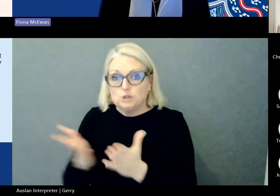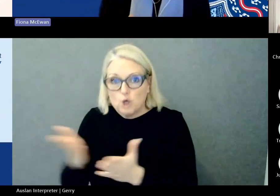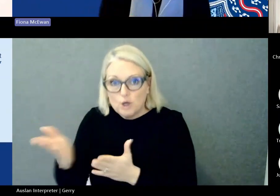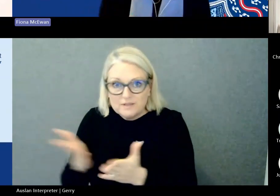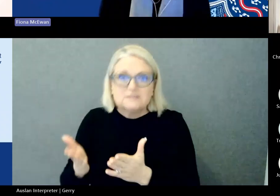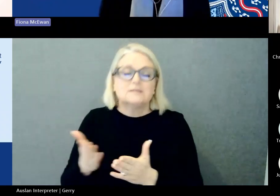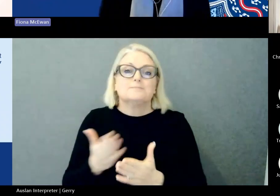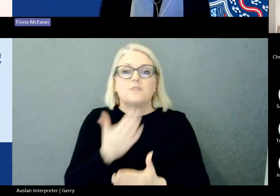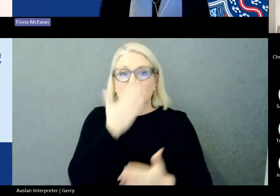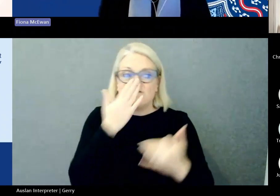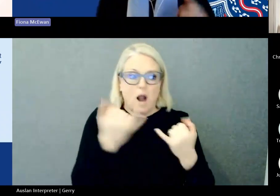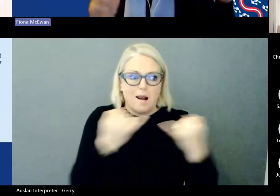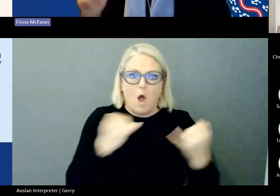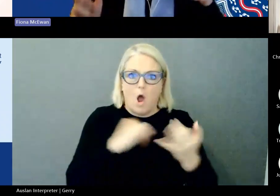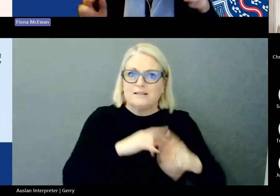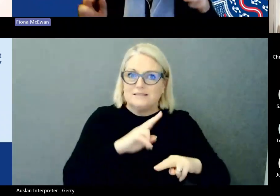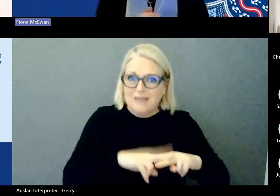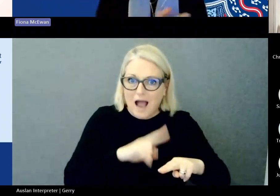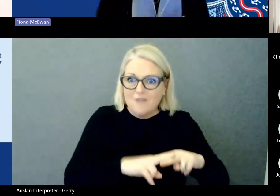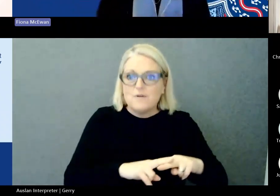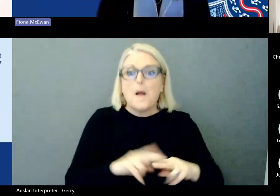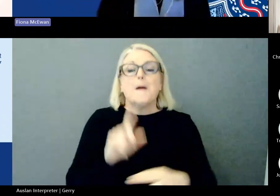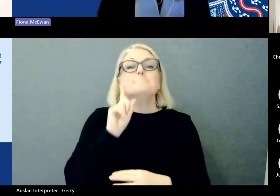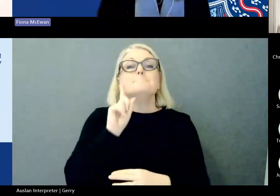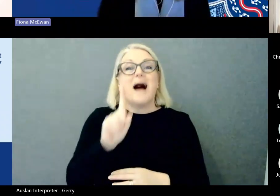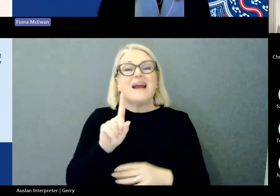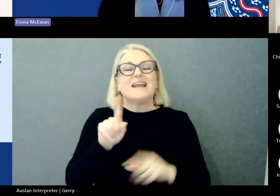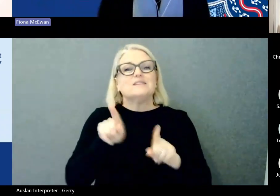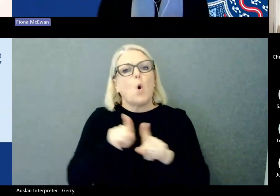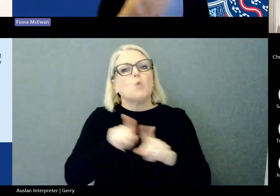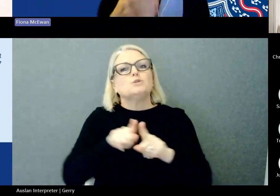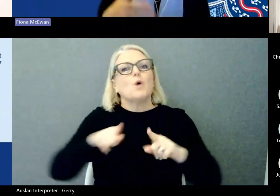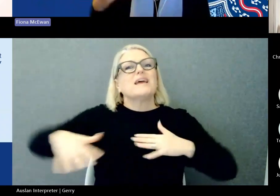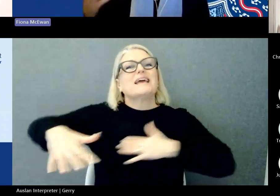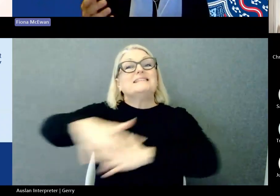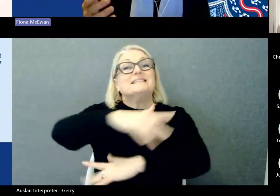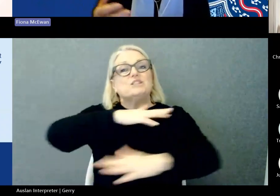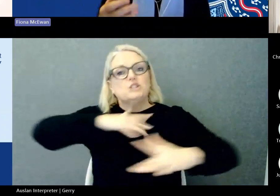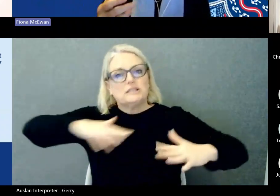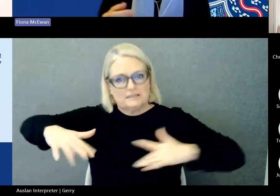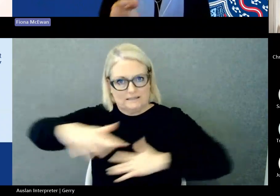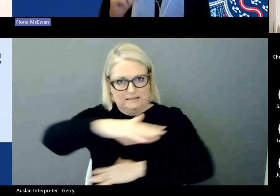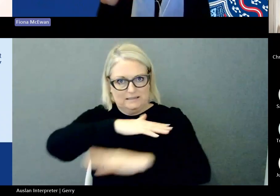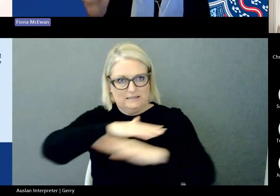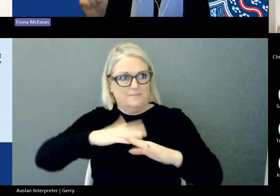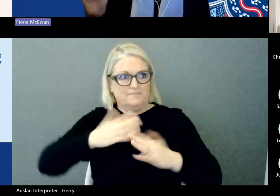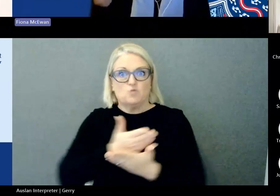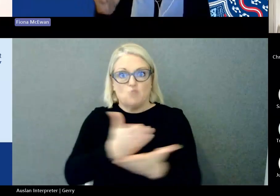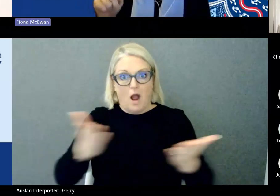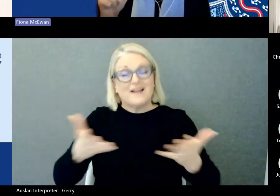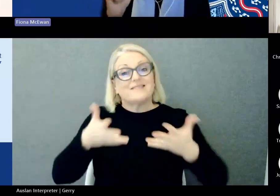and structures that need to exist or the conditions, I think Christine mentioned, that actually allow us to sustainably listen, learn,